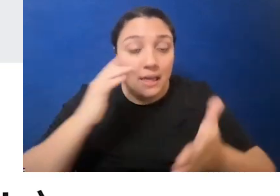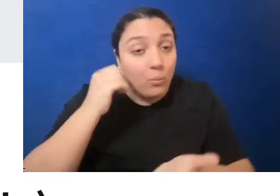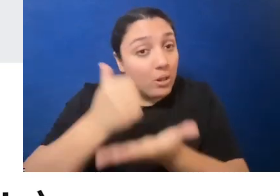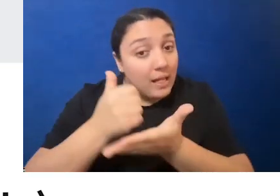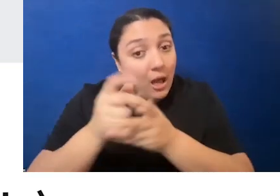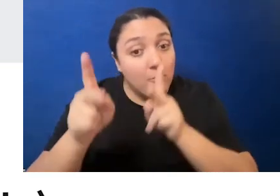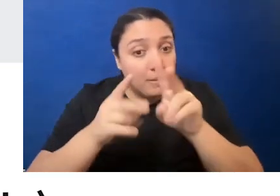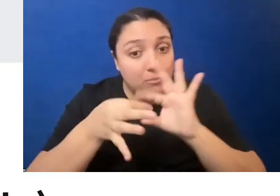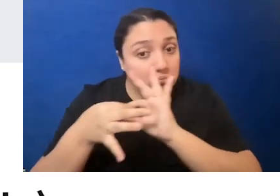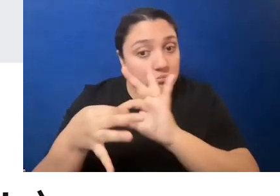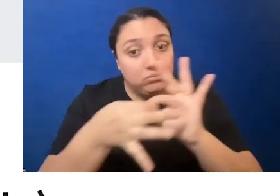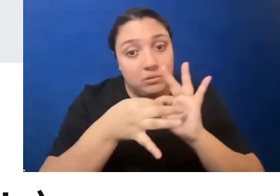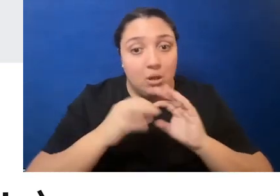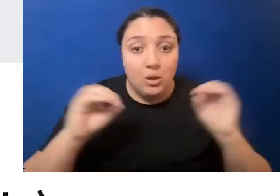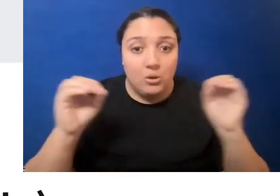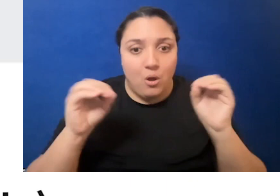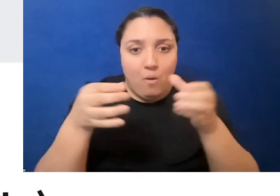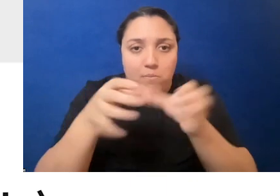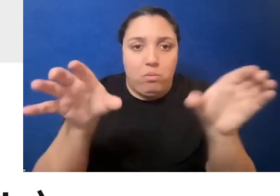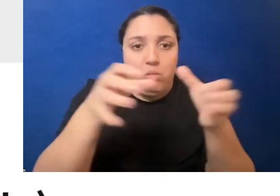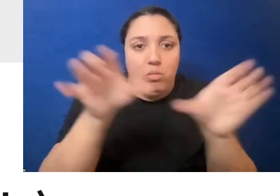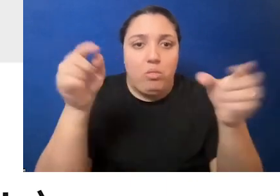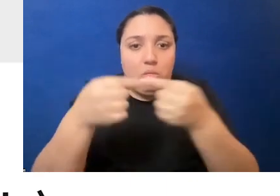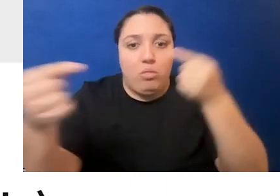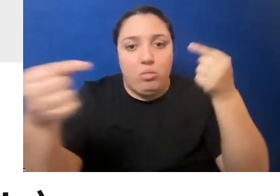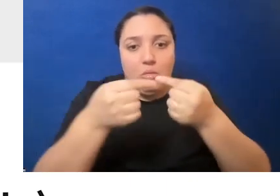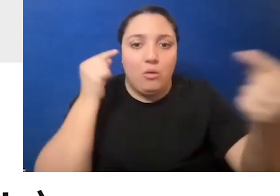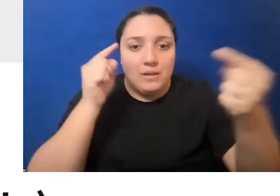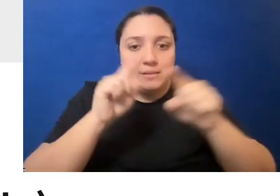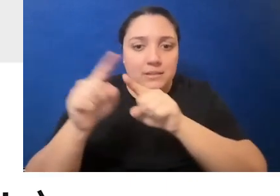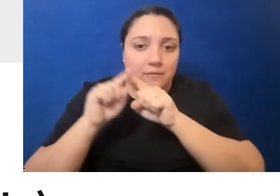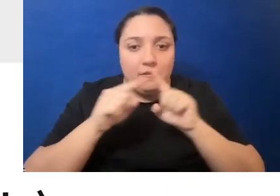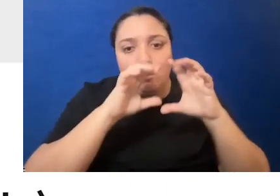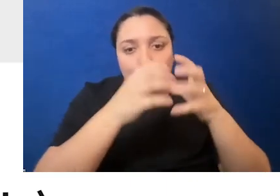SENDING A GOOD MESSAGE TO EVERYONE, IT REALLY HELPS TO BRING EVERYONE TOGETHER AND NOT